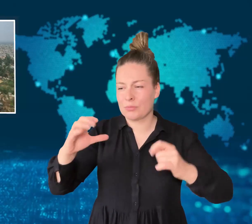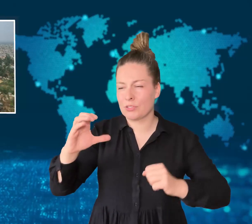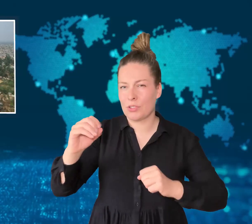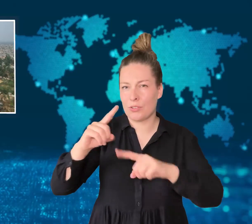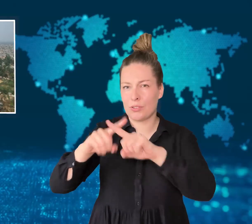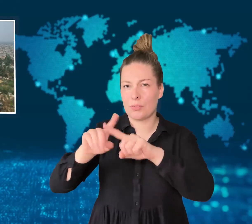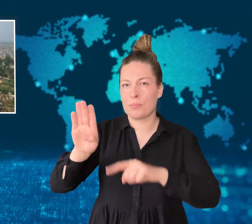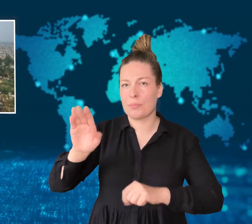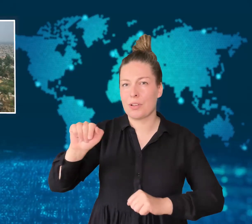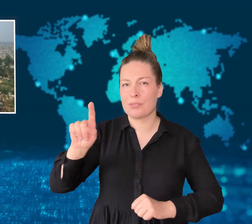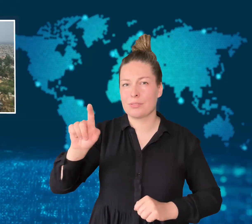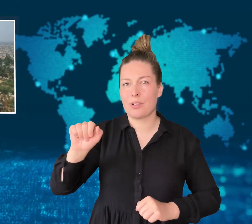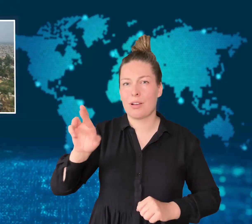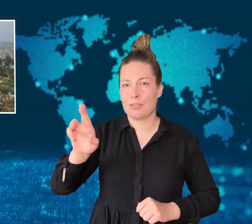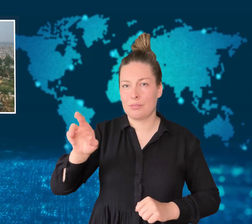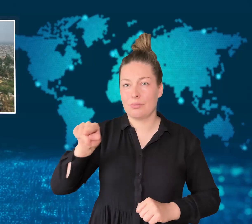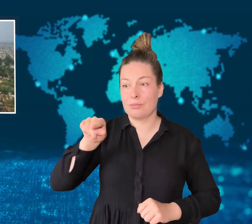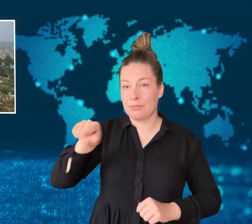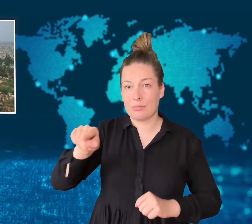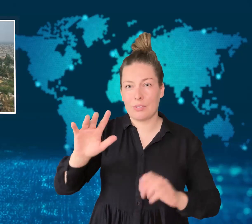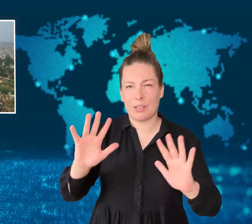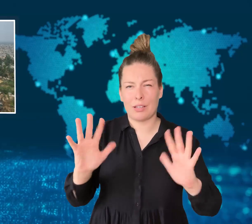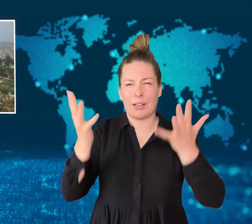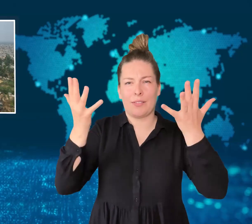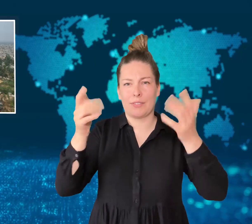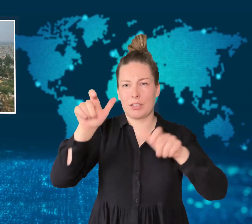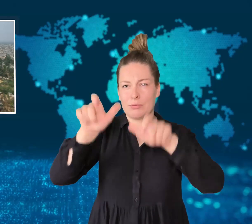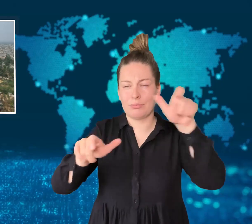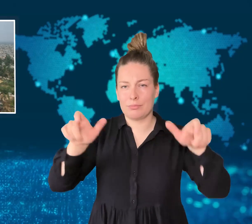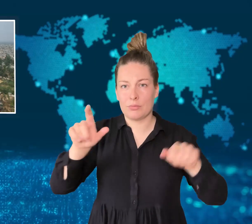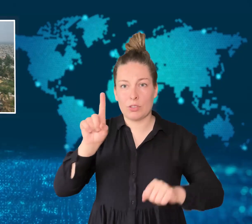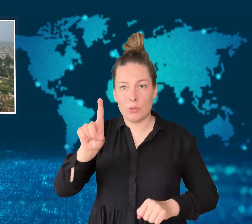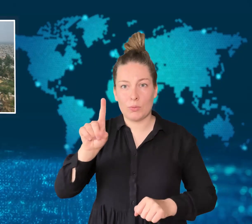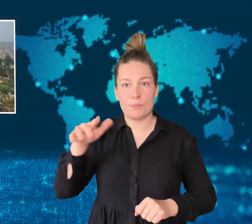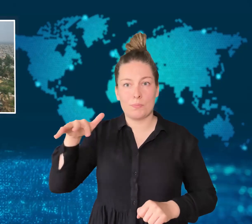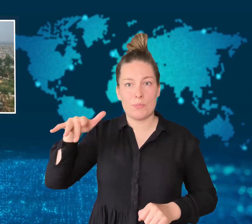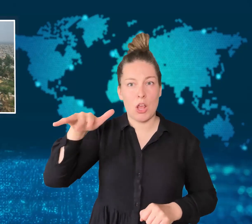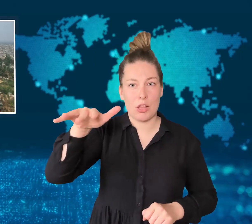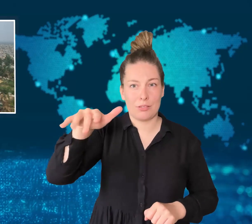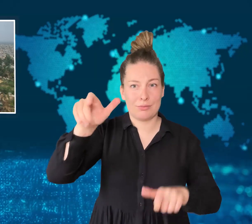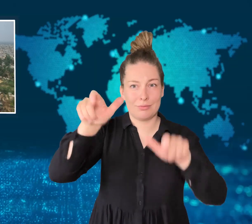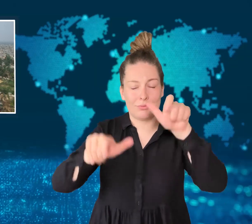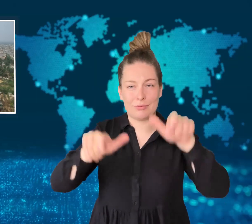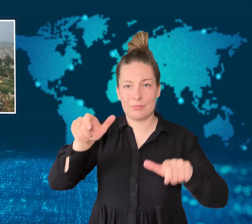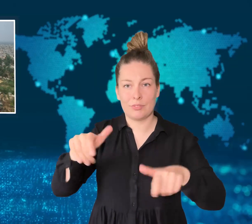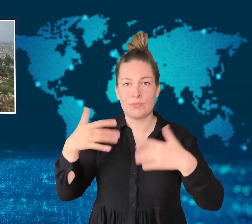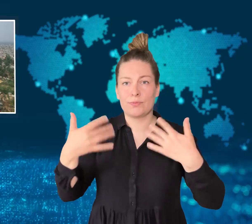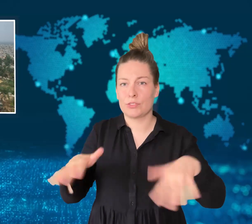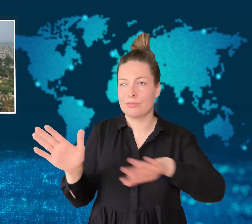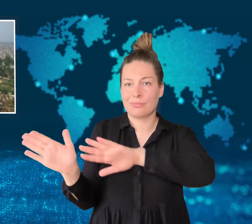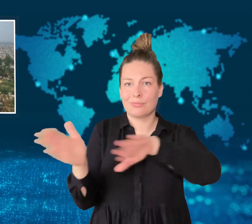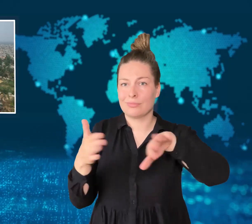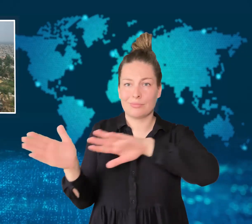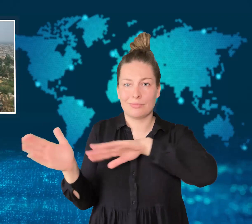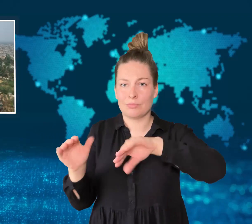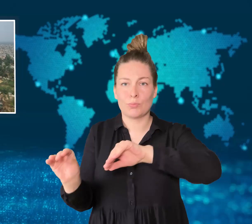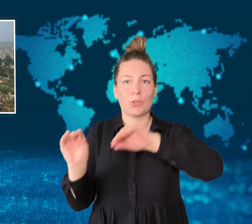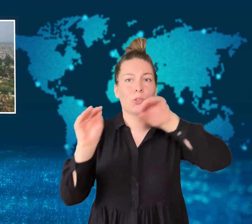which is home to nearly one million refugees.